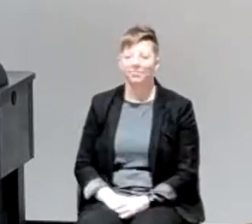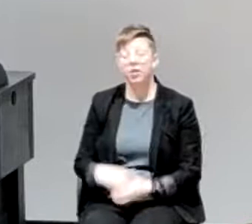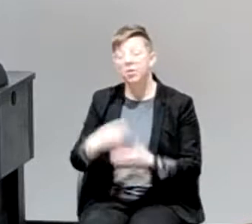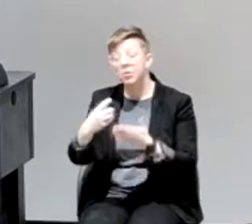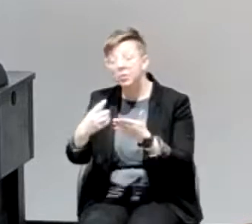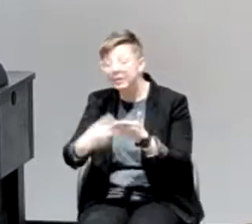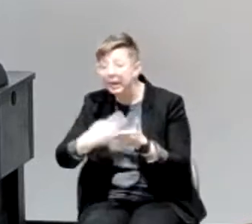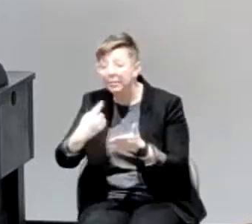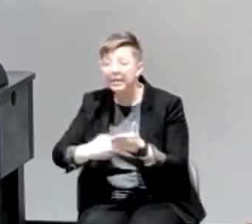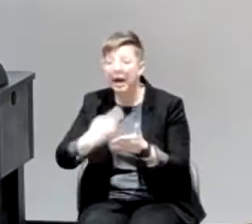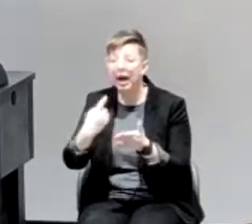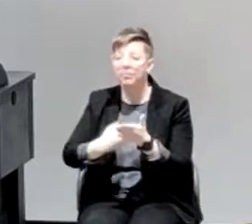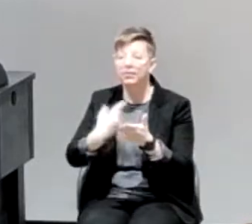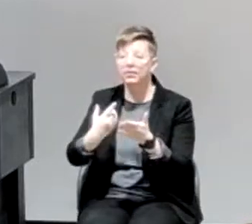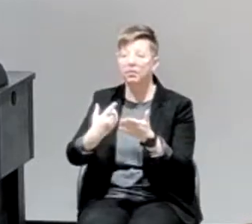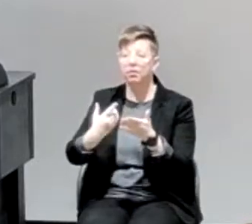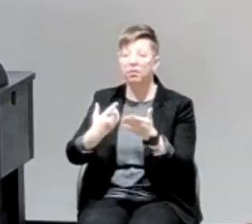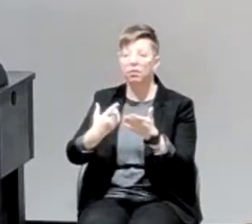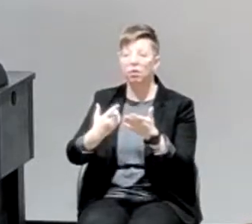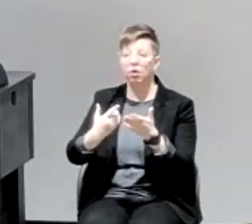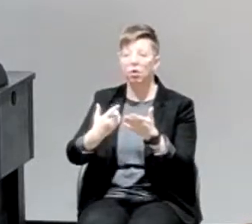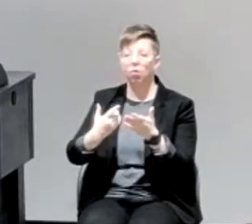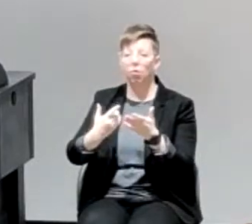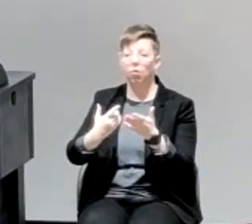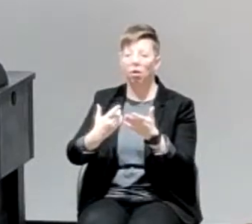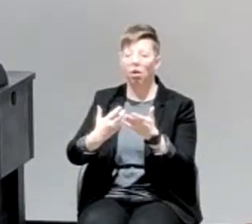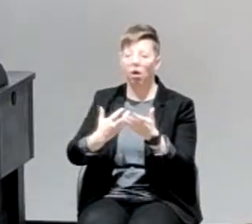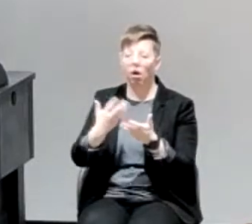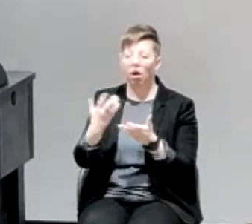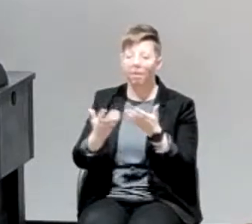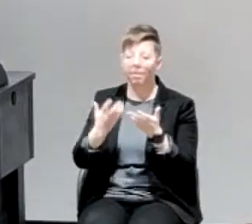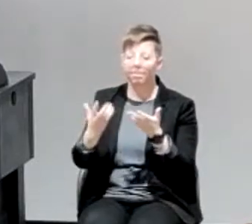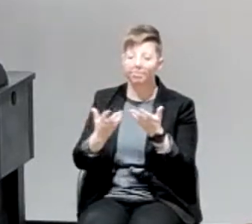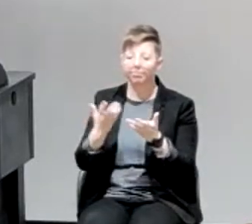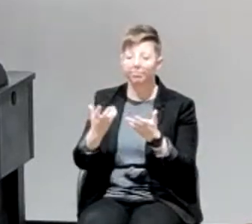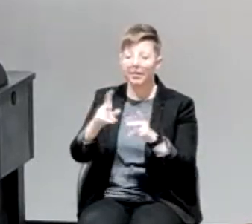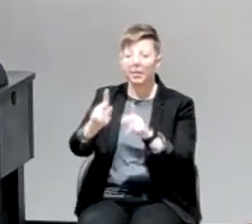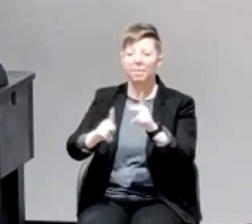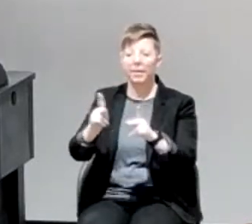and she's about your skin color and I think she would be a perfect fit in our family.